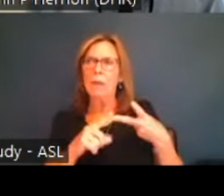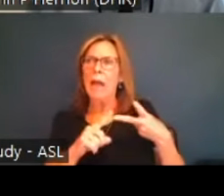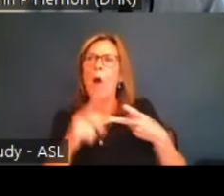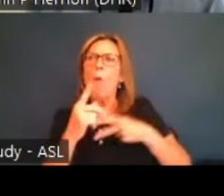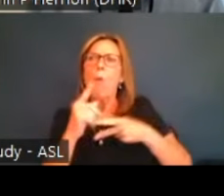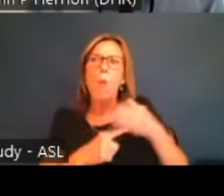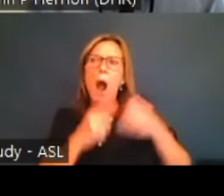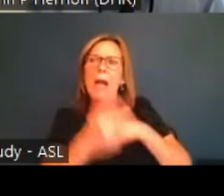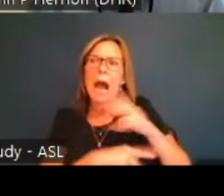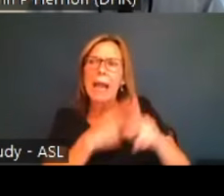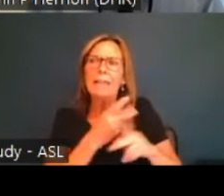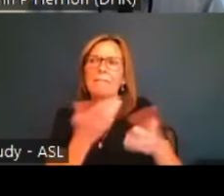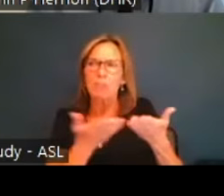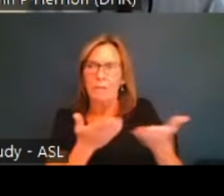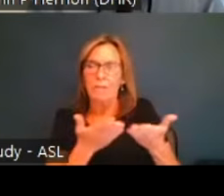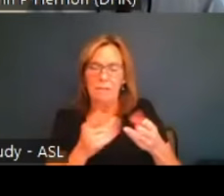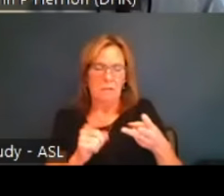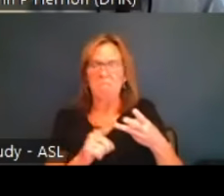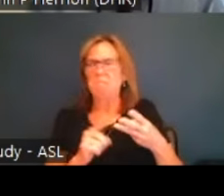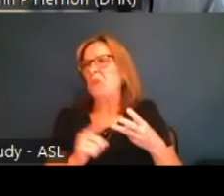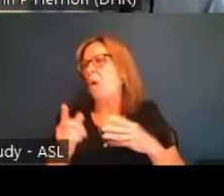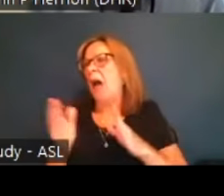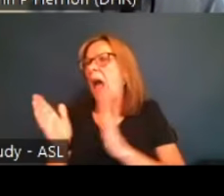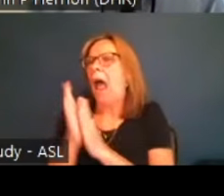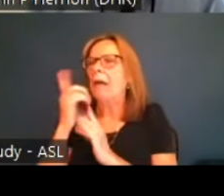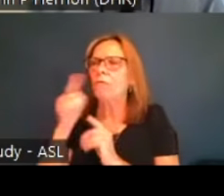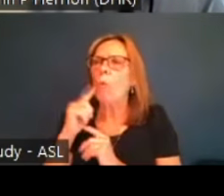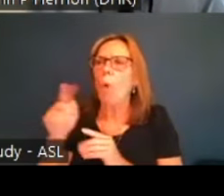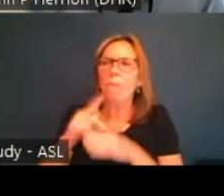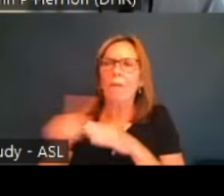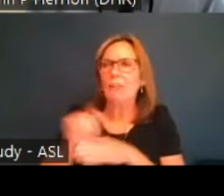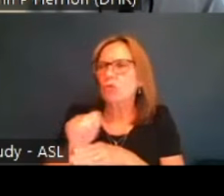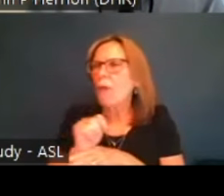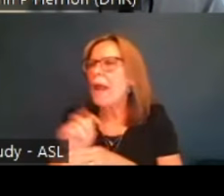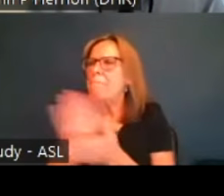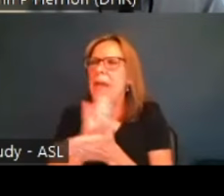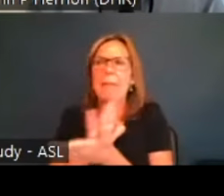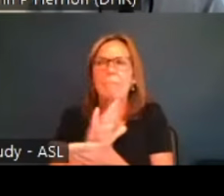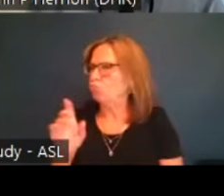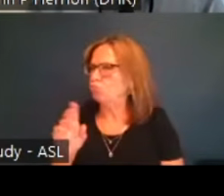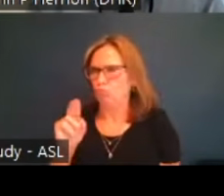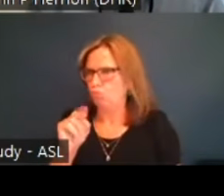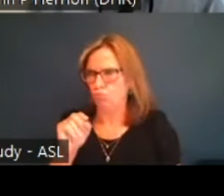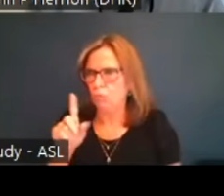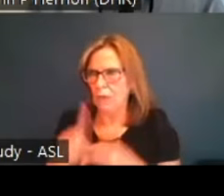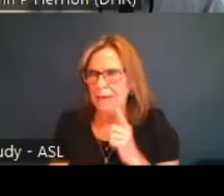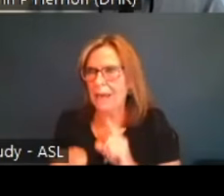if the business owner then says I'm not going to allow you in without proof, they're violating both the state Human